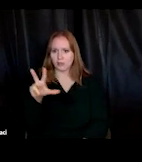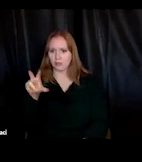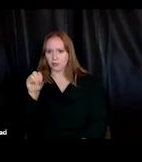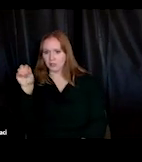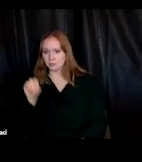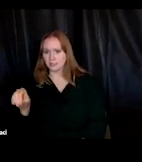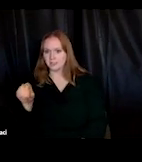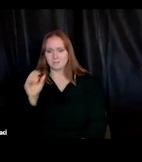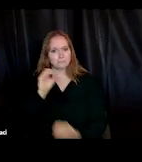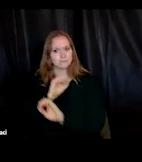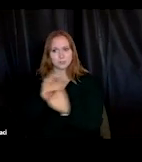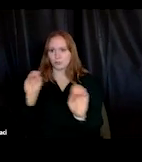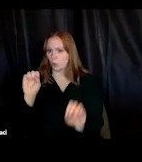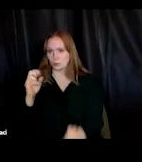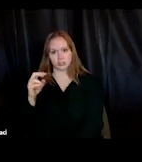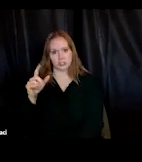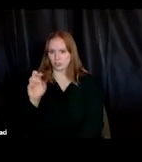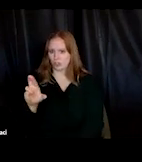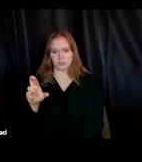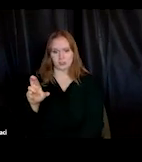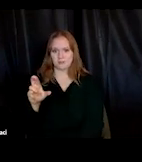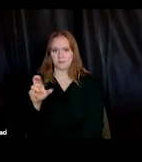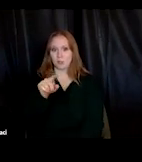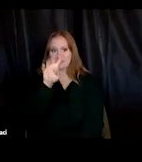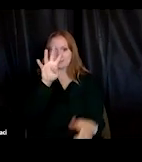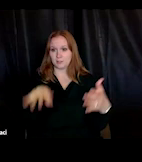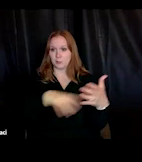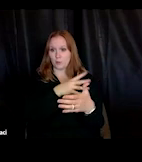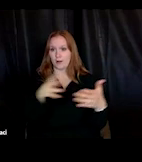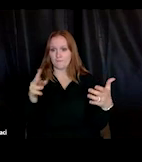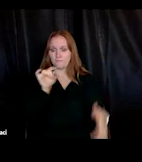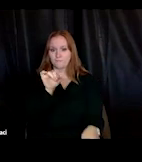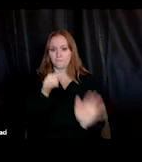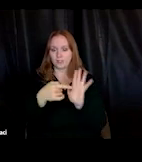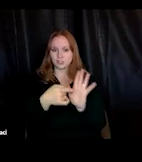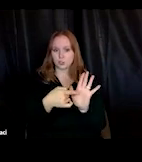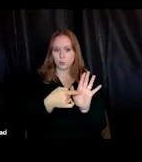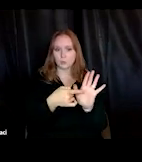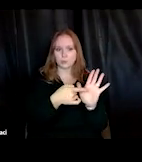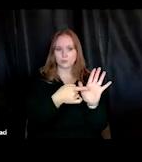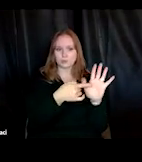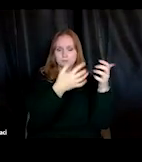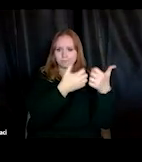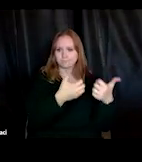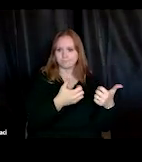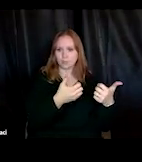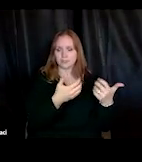This middle graph kind of does a breakdown of our population by continuum of care.